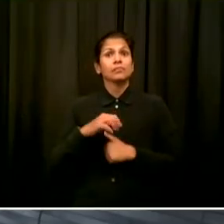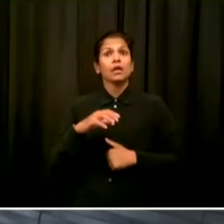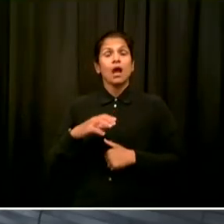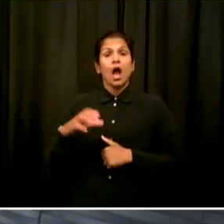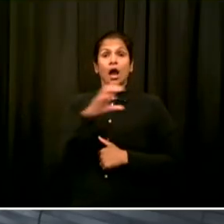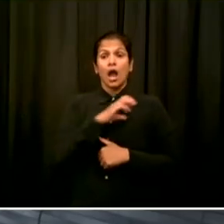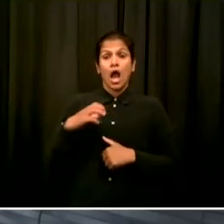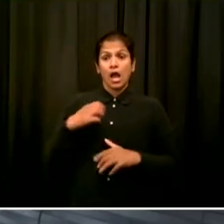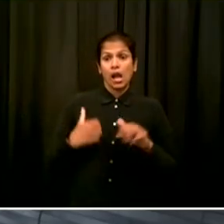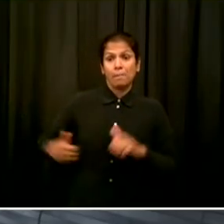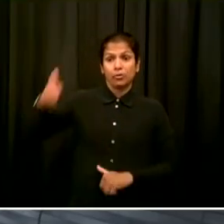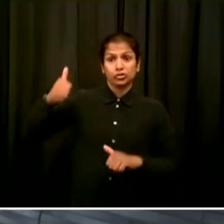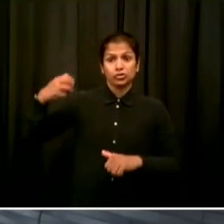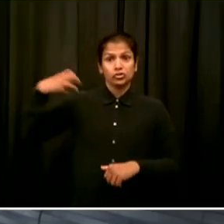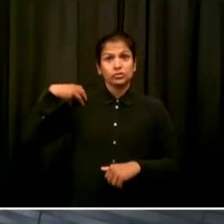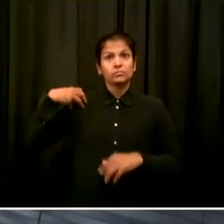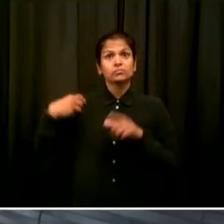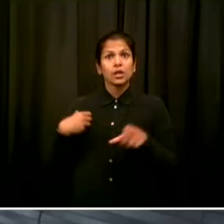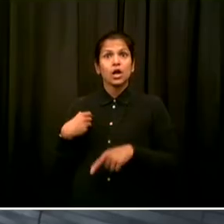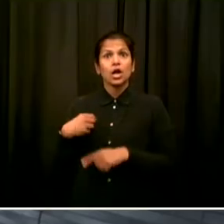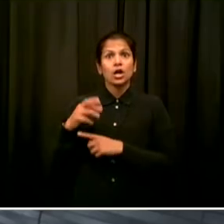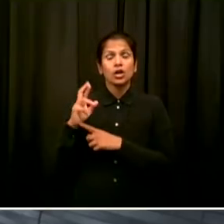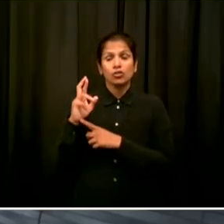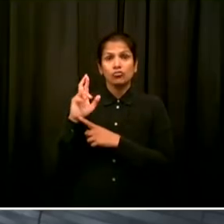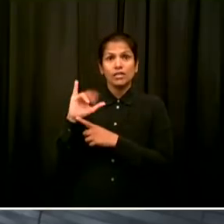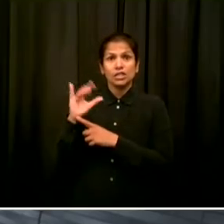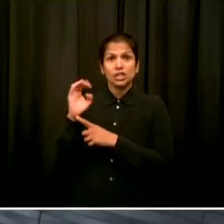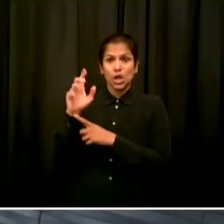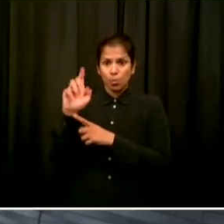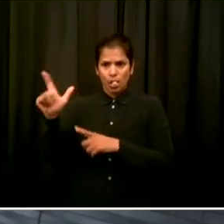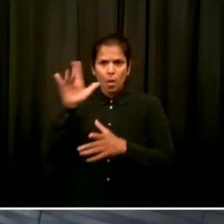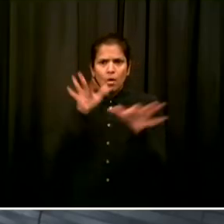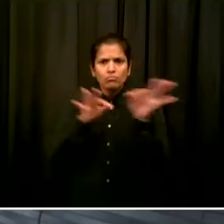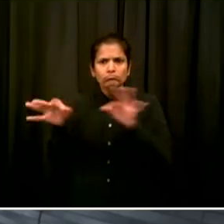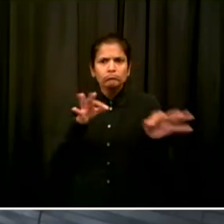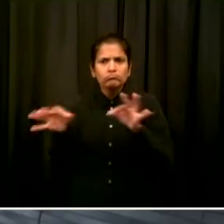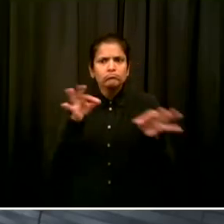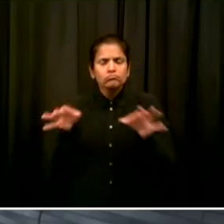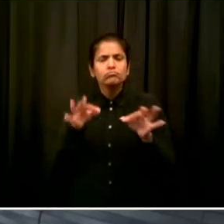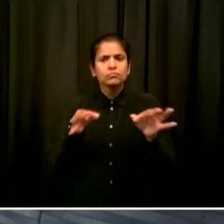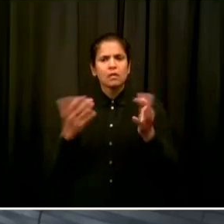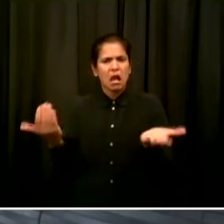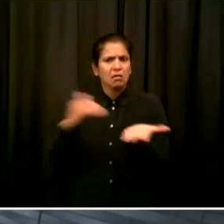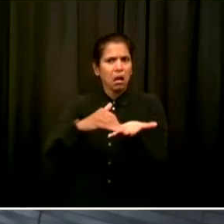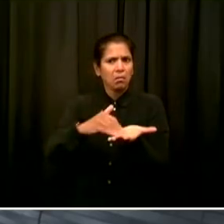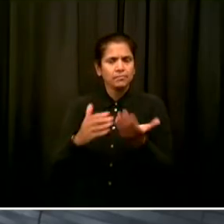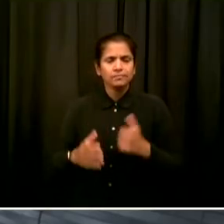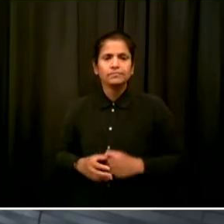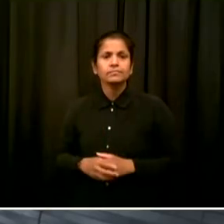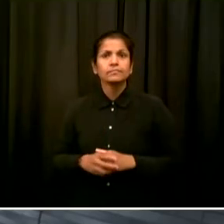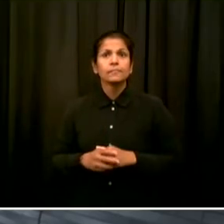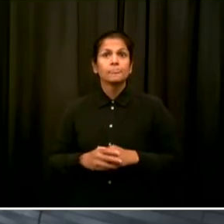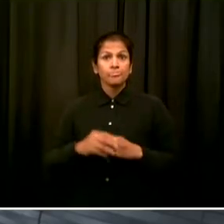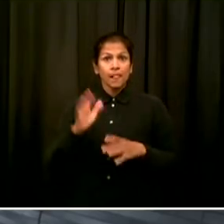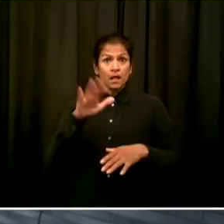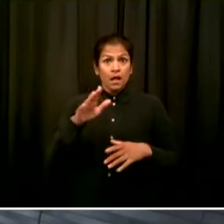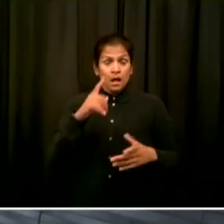OF AREAS READY. I WANT YOU TO HEAR FROM OUR EMERGENCY MANAGEMENT COMMISSIOENR ABOUT THE IMMEDIATE WORK